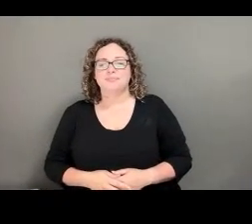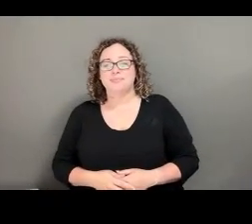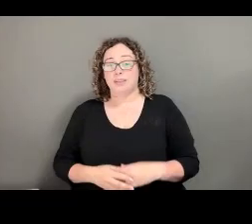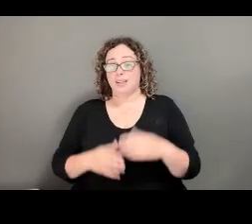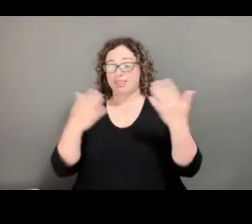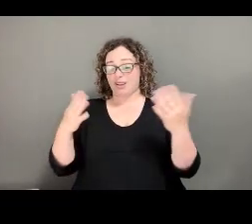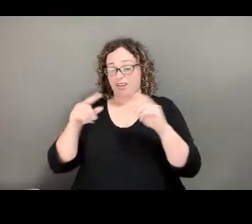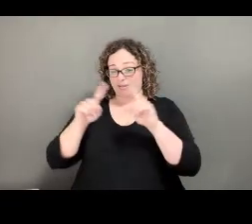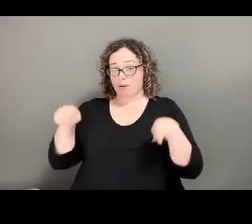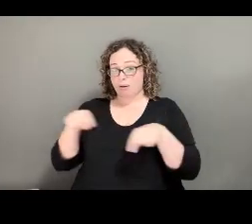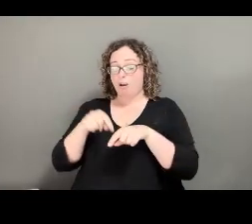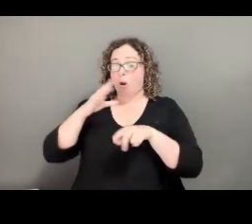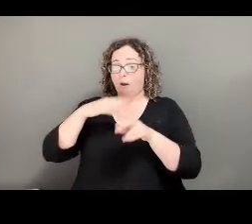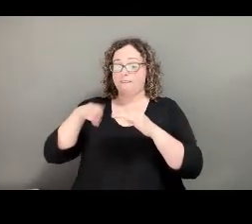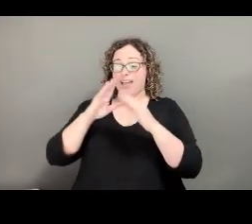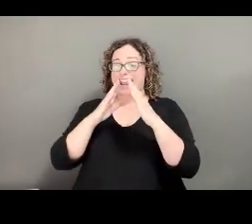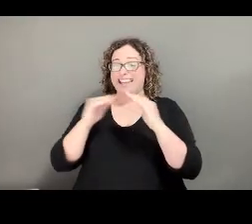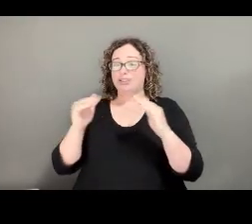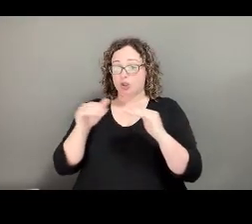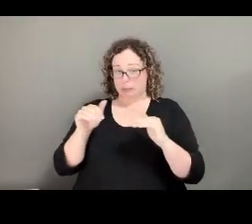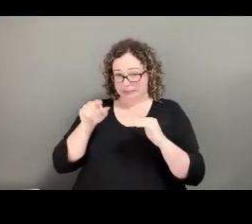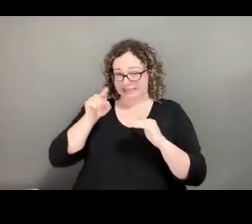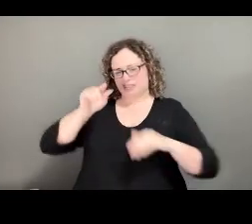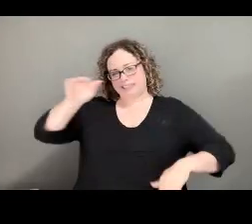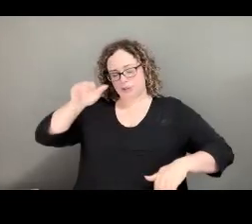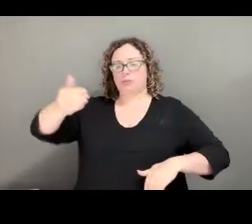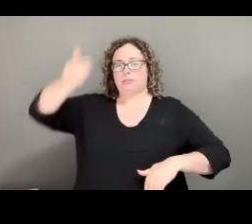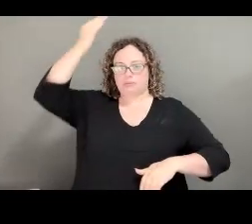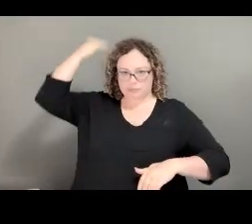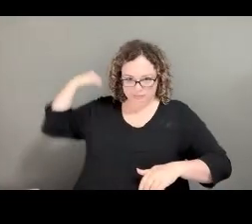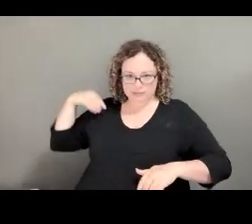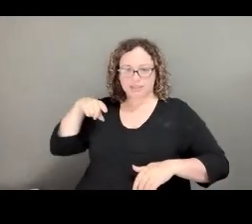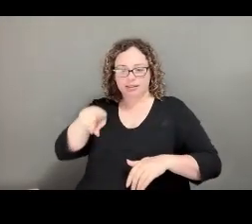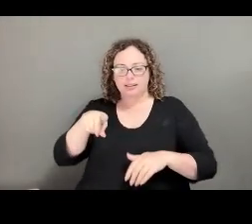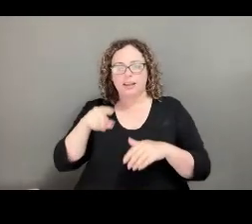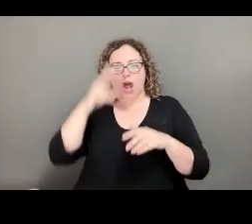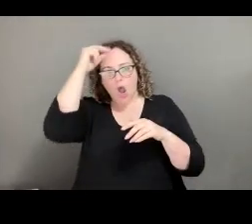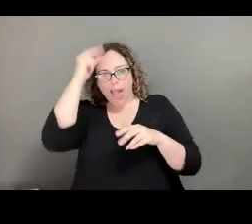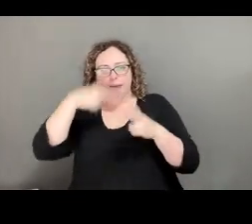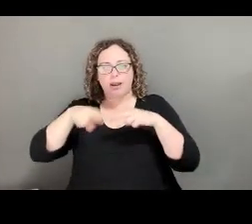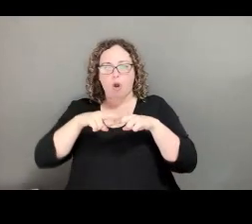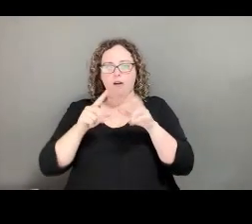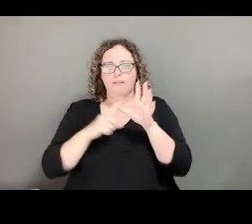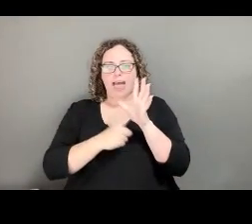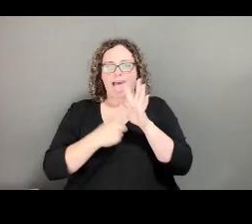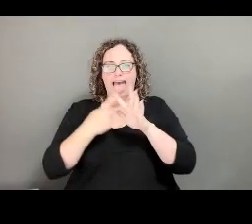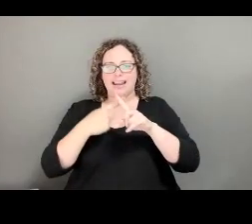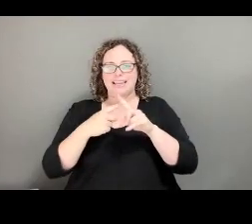I would have an unlimited library card for this place. Does anyone not know what the...